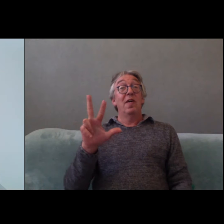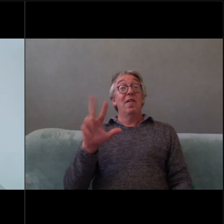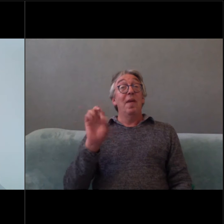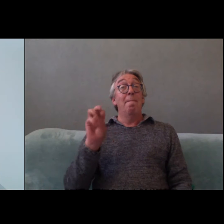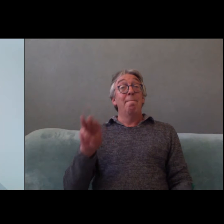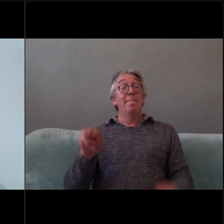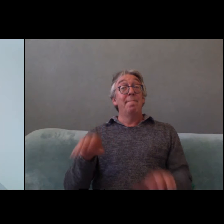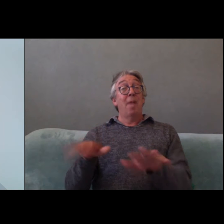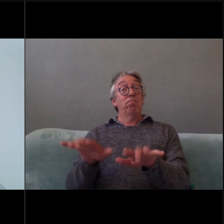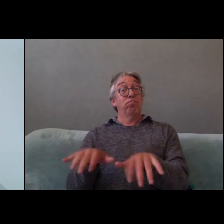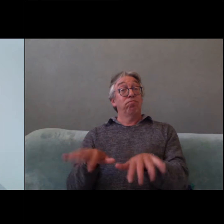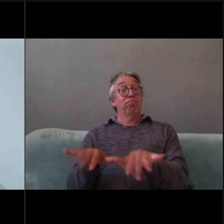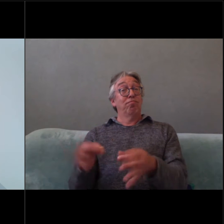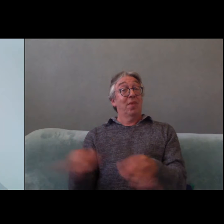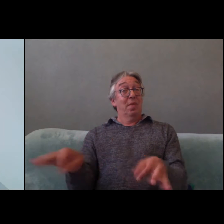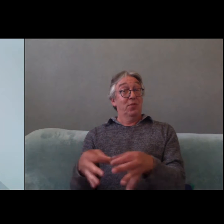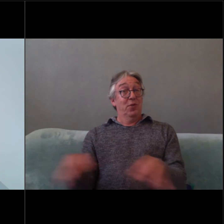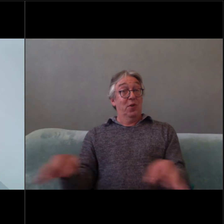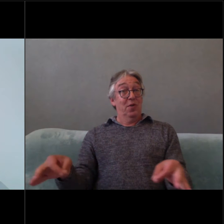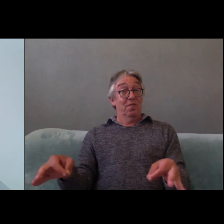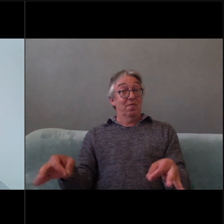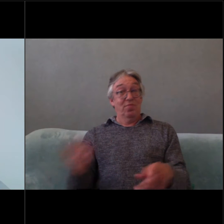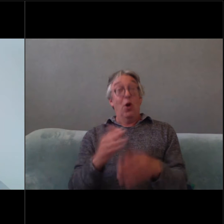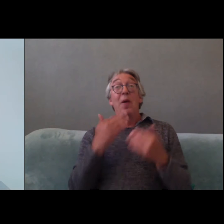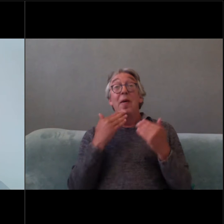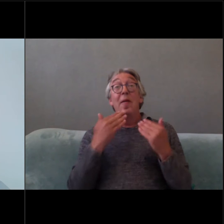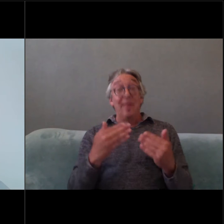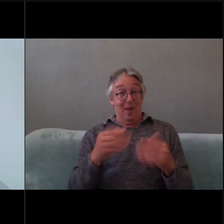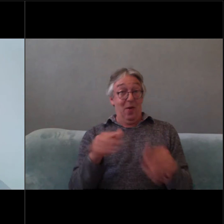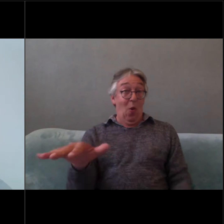And of course all of you listening for your interest in the subjects.